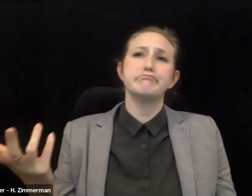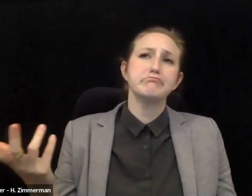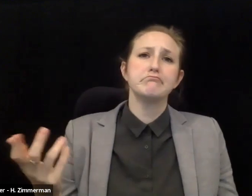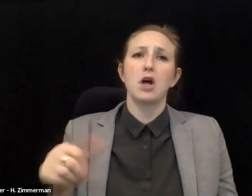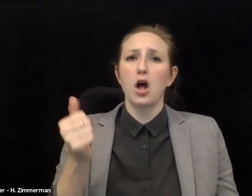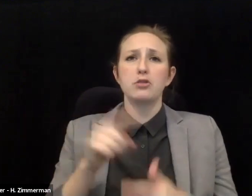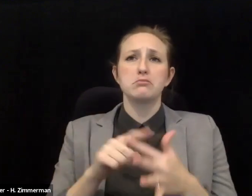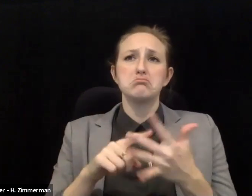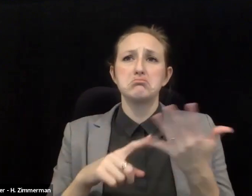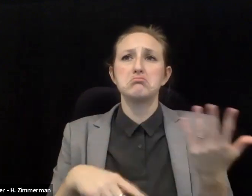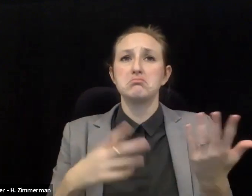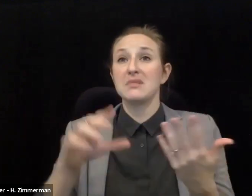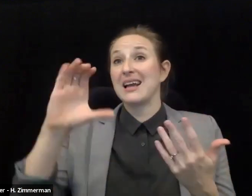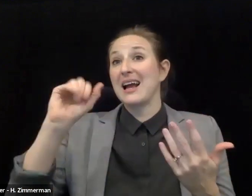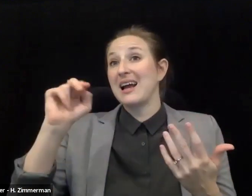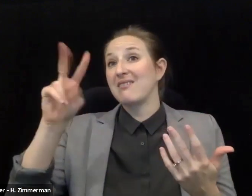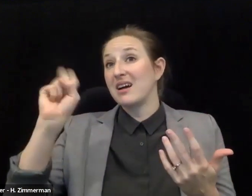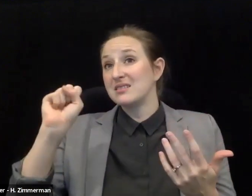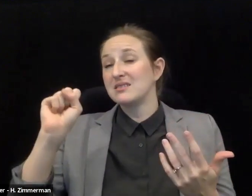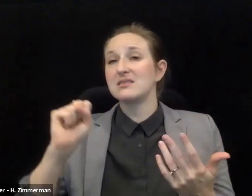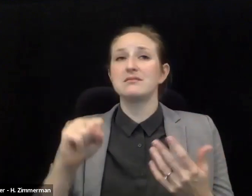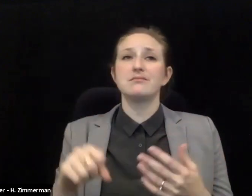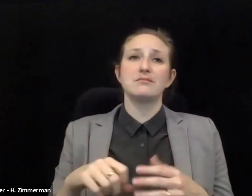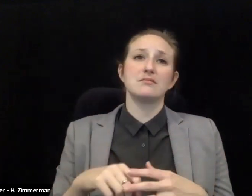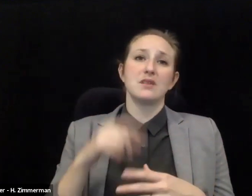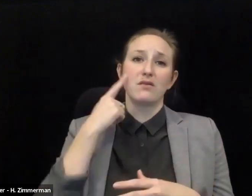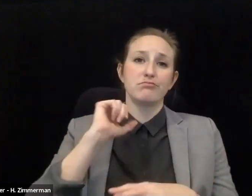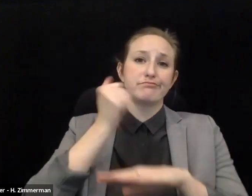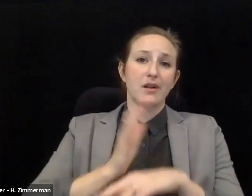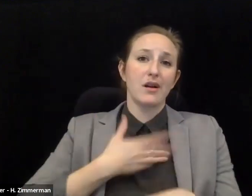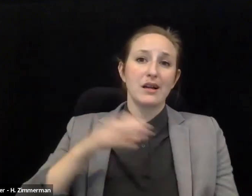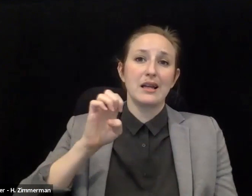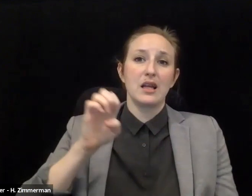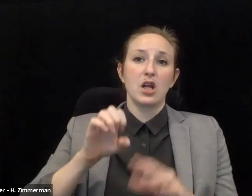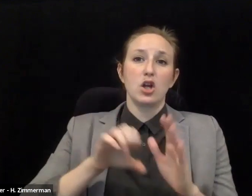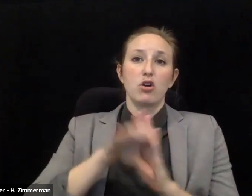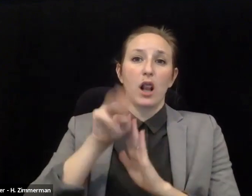like canvas to actually launch our E curriculum. And I think that, you know,